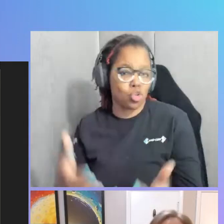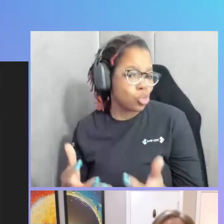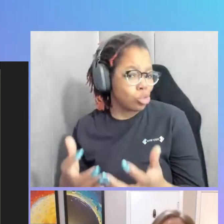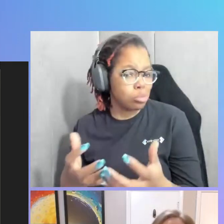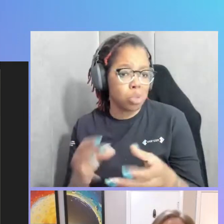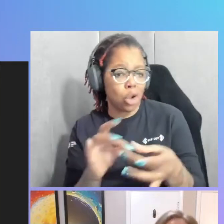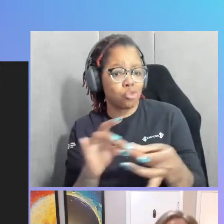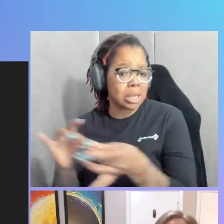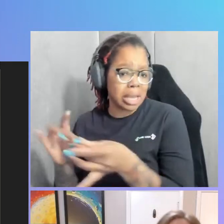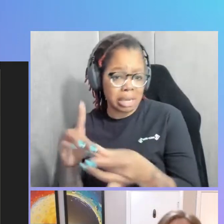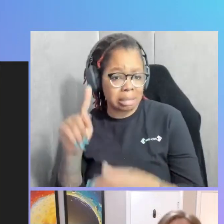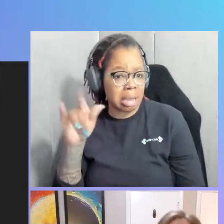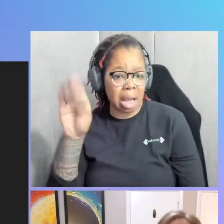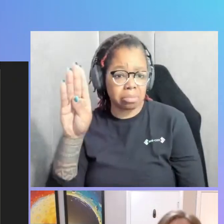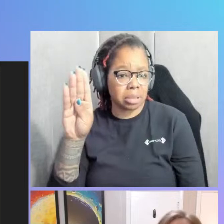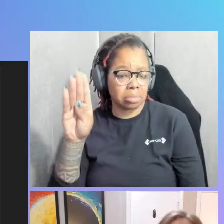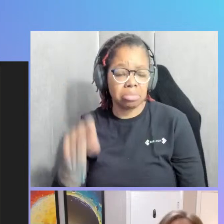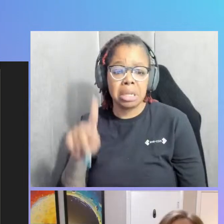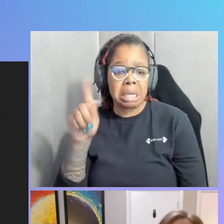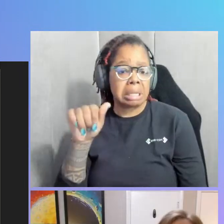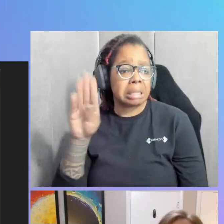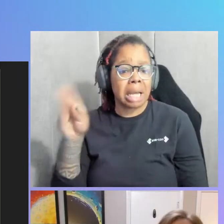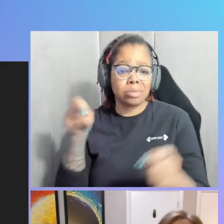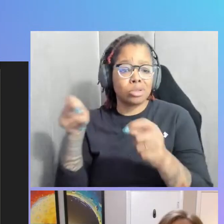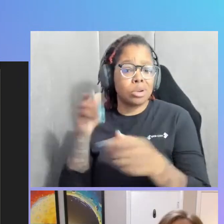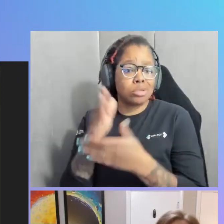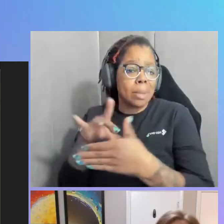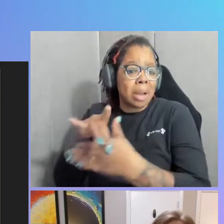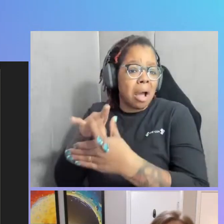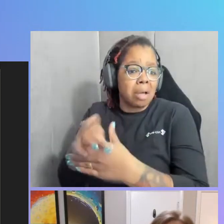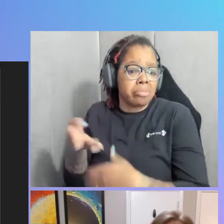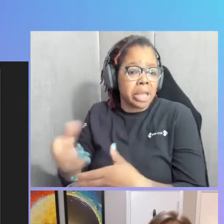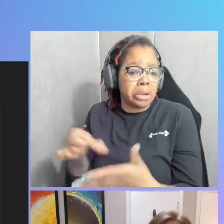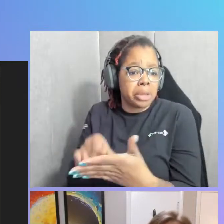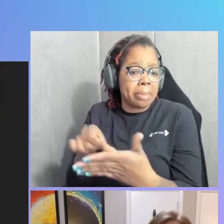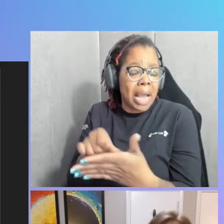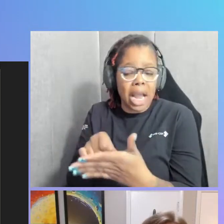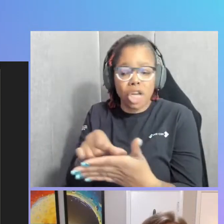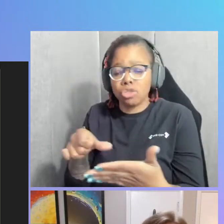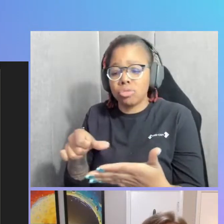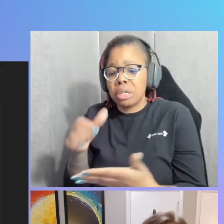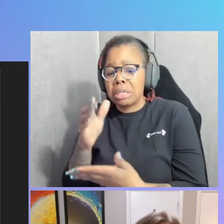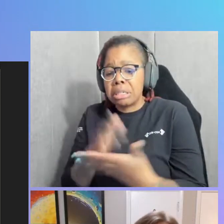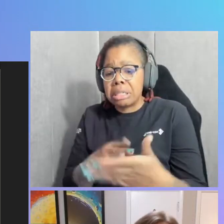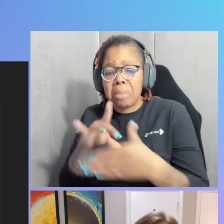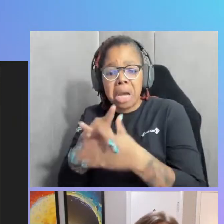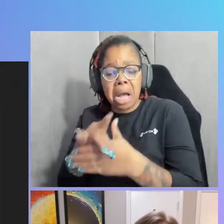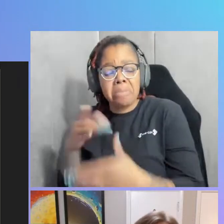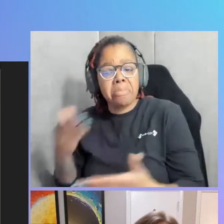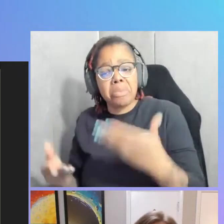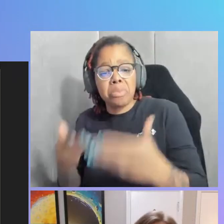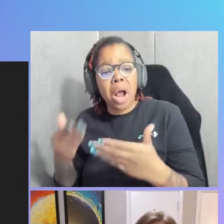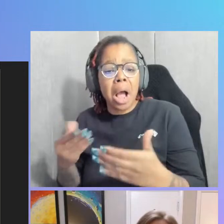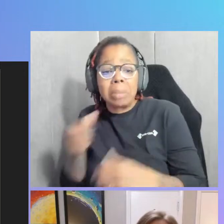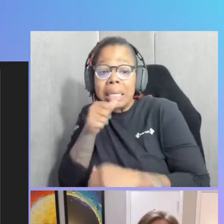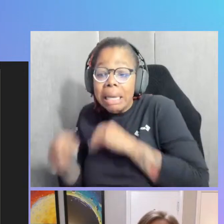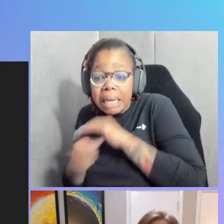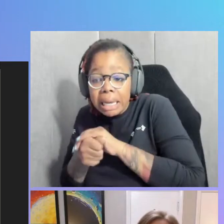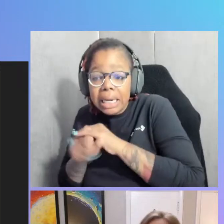related tabs. The tabs control some content on the page and some content is probably